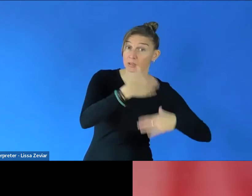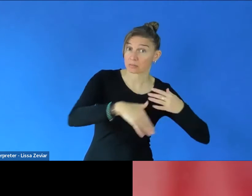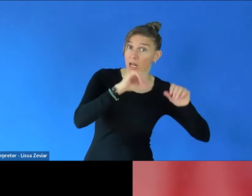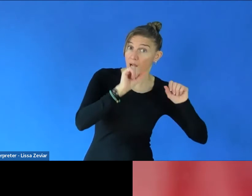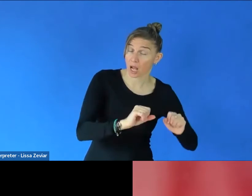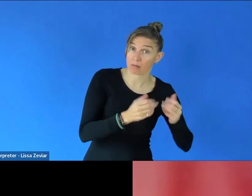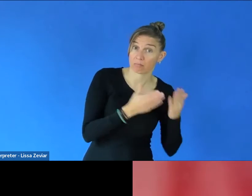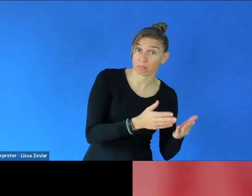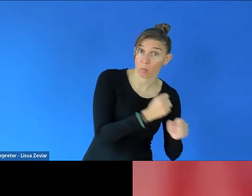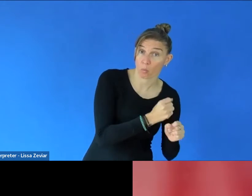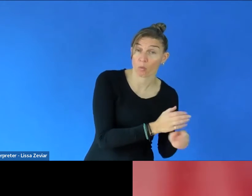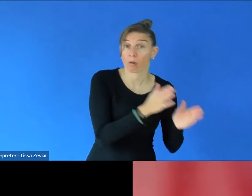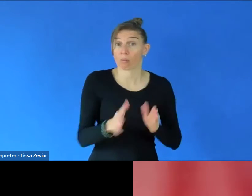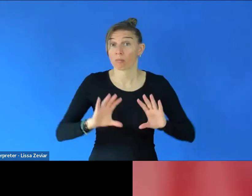what kind of job they can perform.